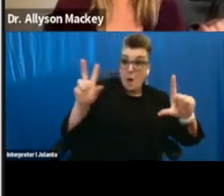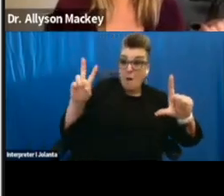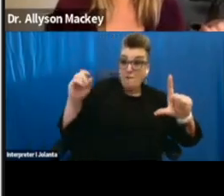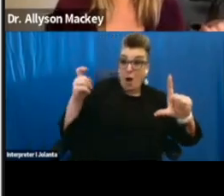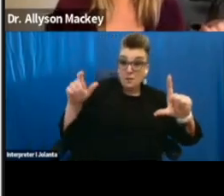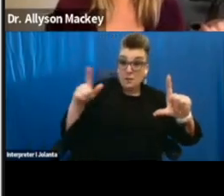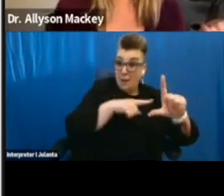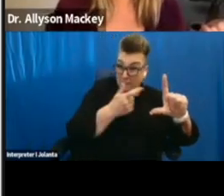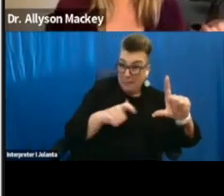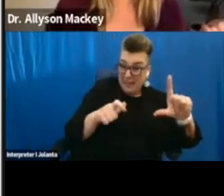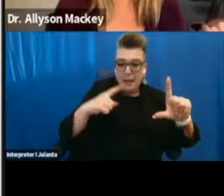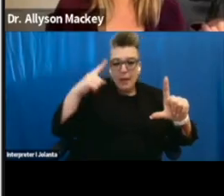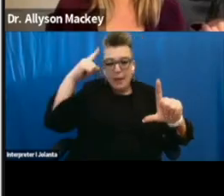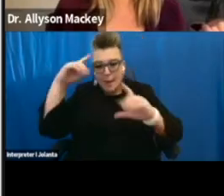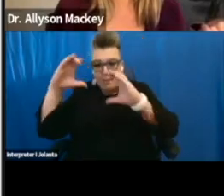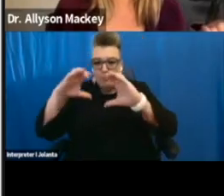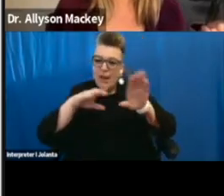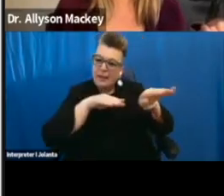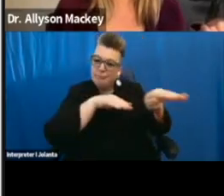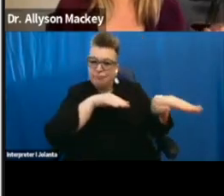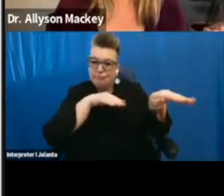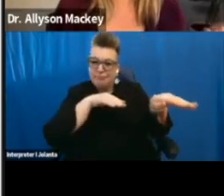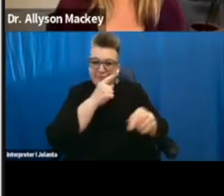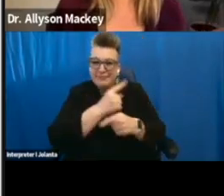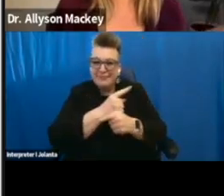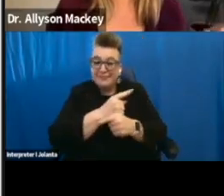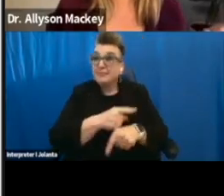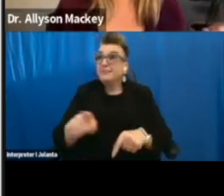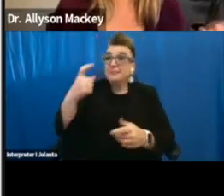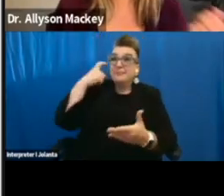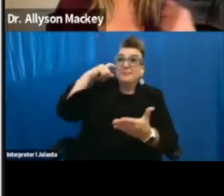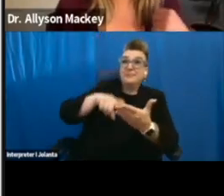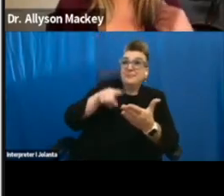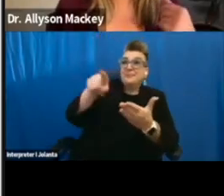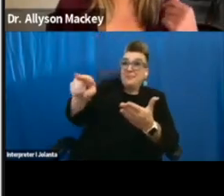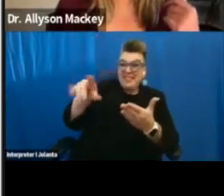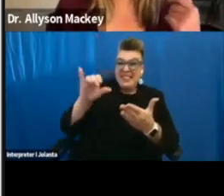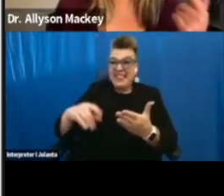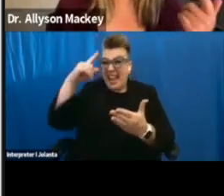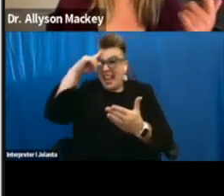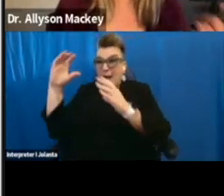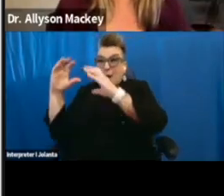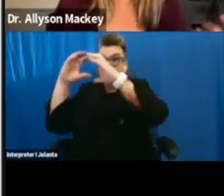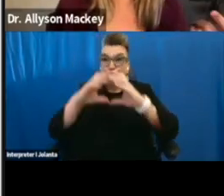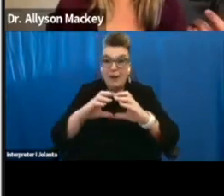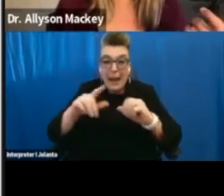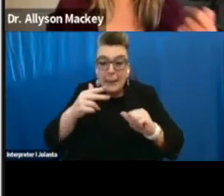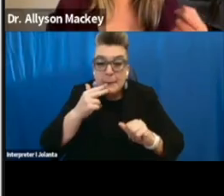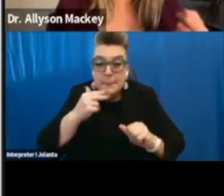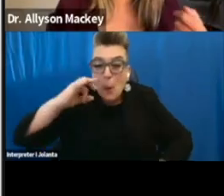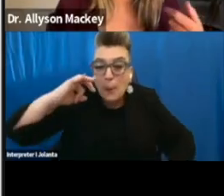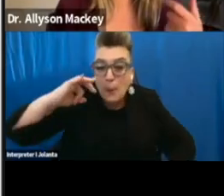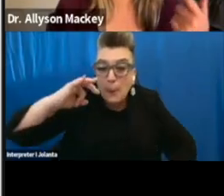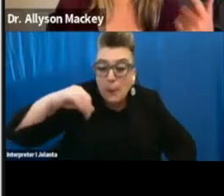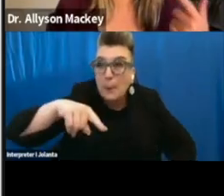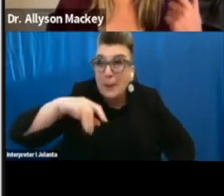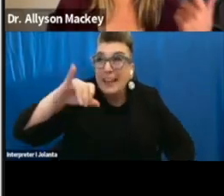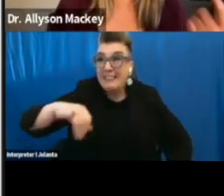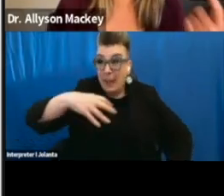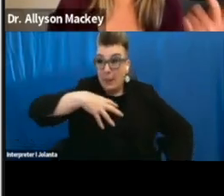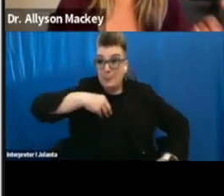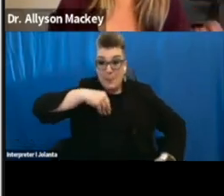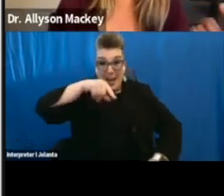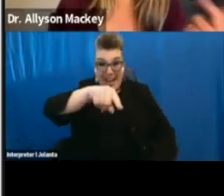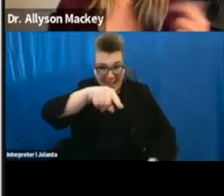see one voxel here in white for scale and this is important because there's more and more evidence